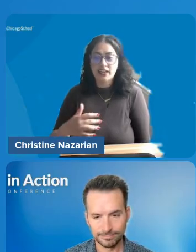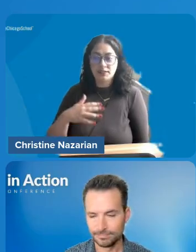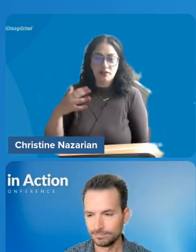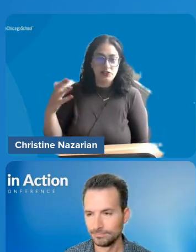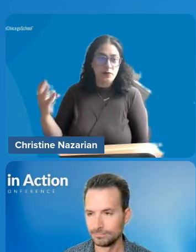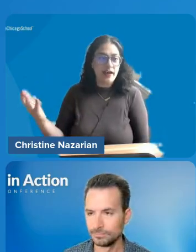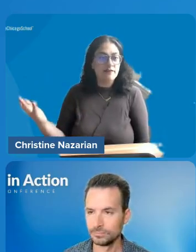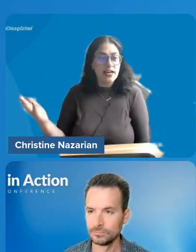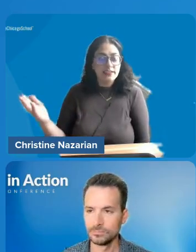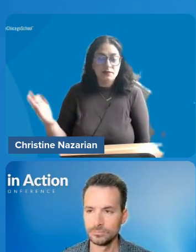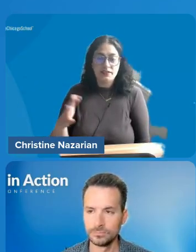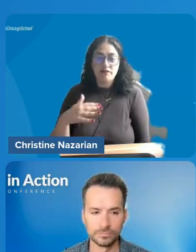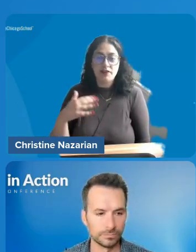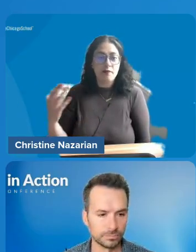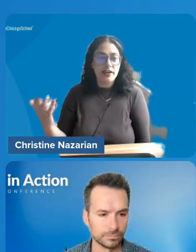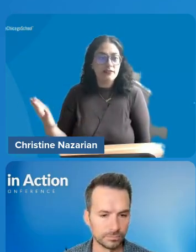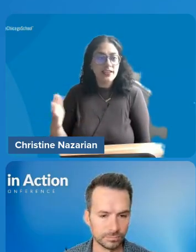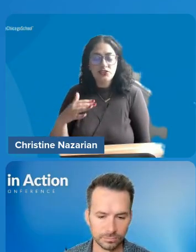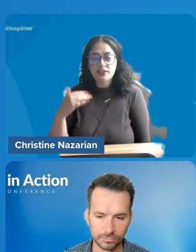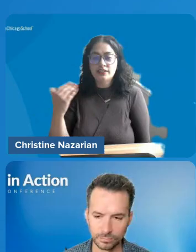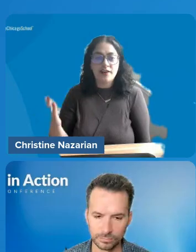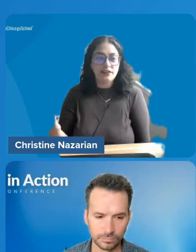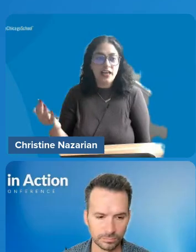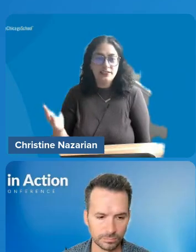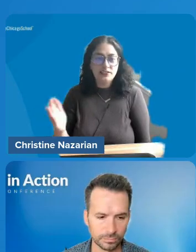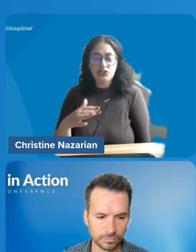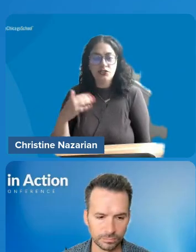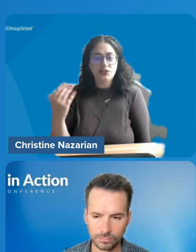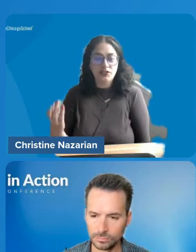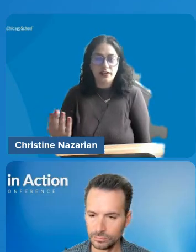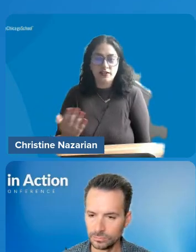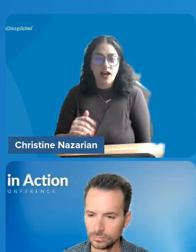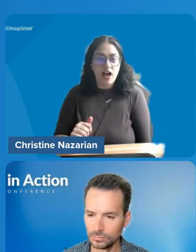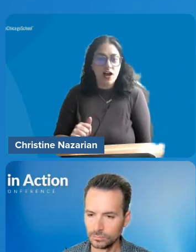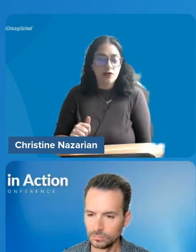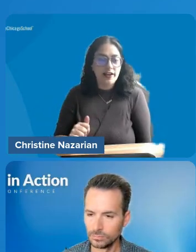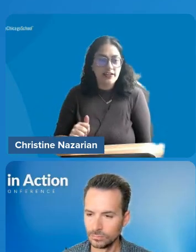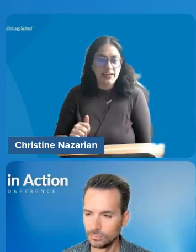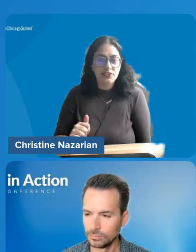especially we have specific regulations and our licensures and accreditation.